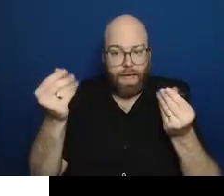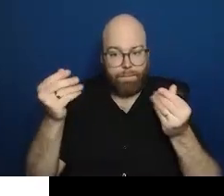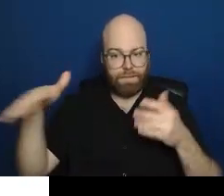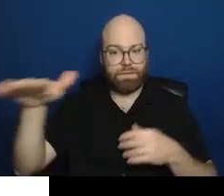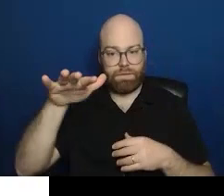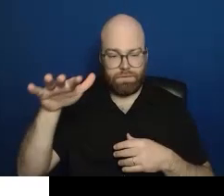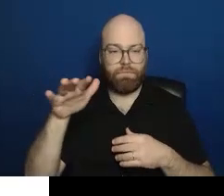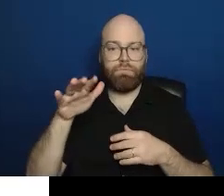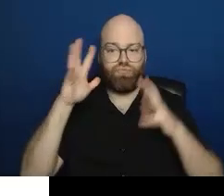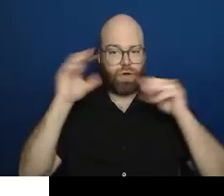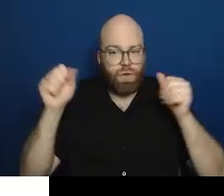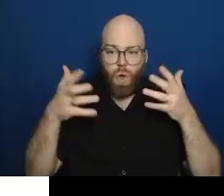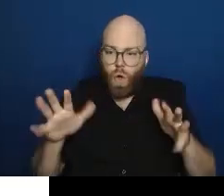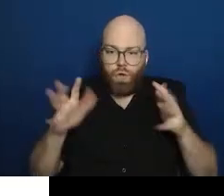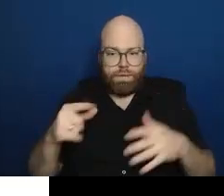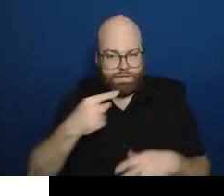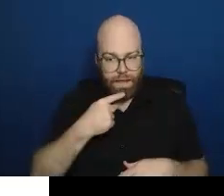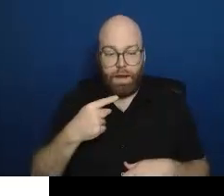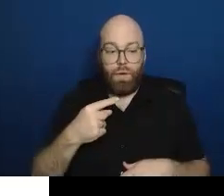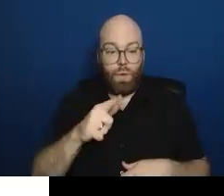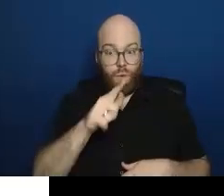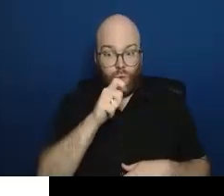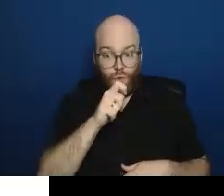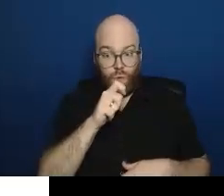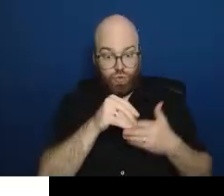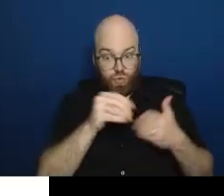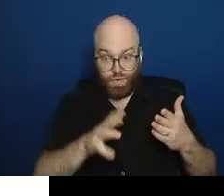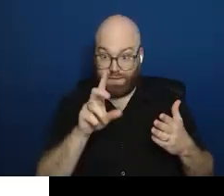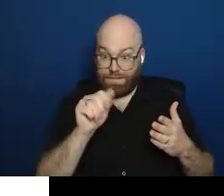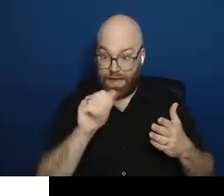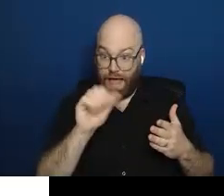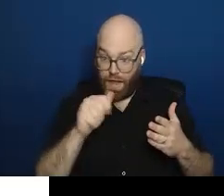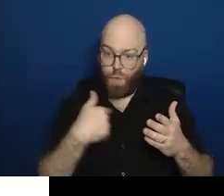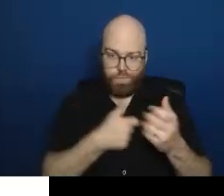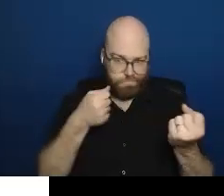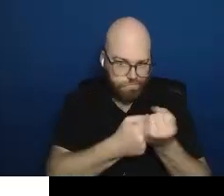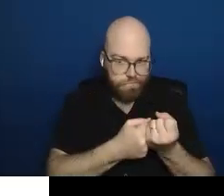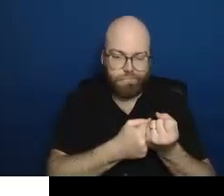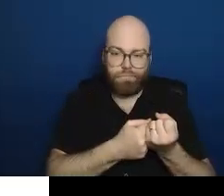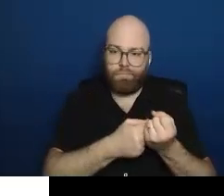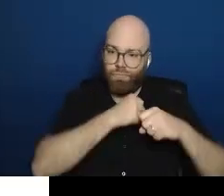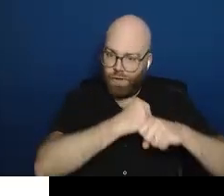they're protecting or they're going to be supporting our DACA students. They've already been in contact with local law enforcement